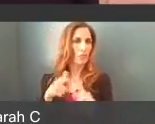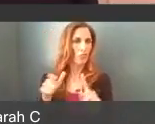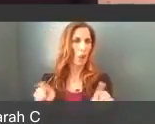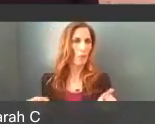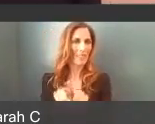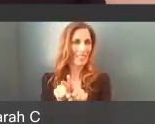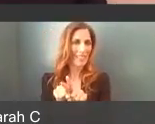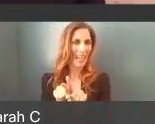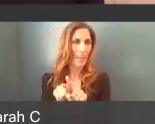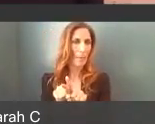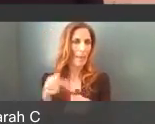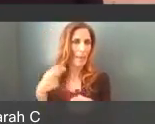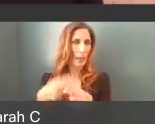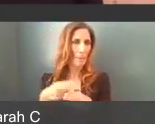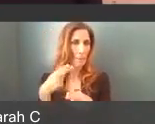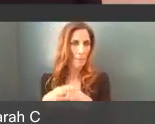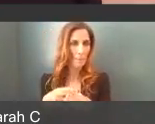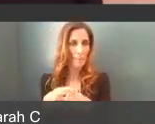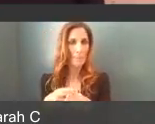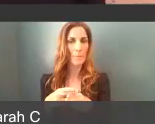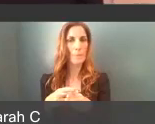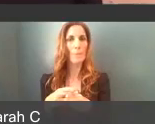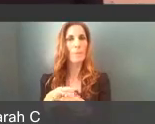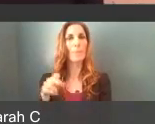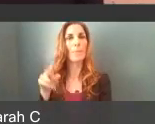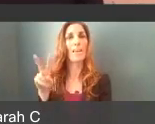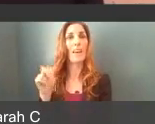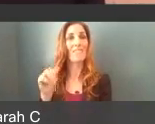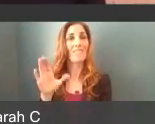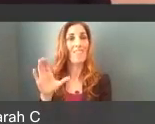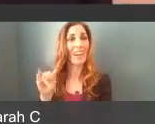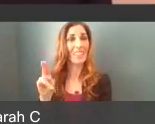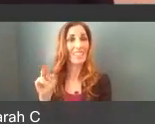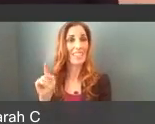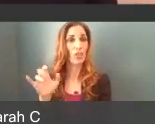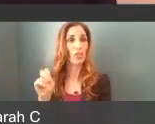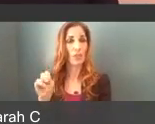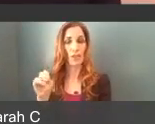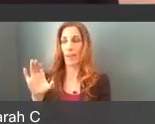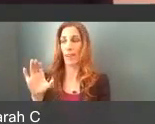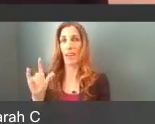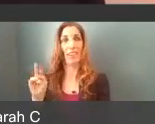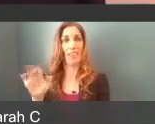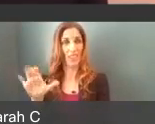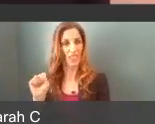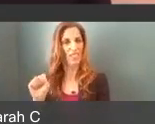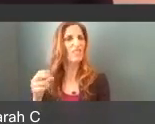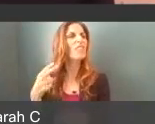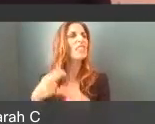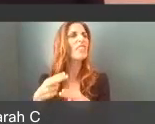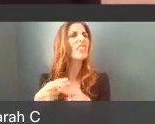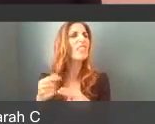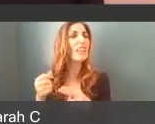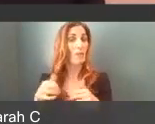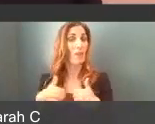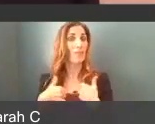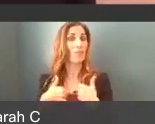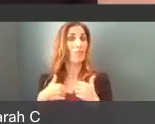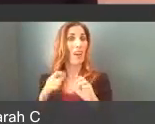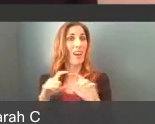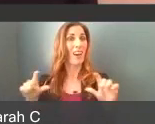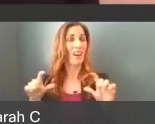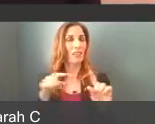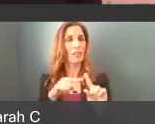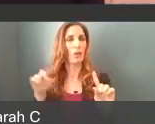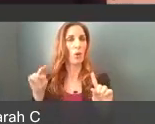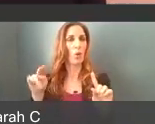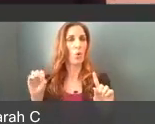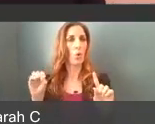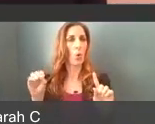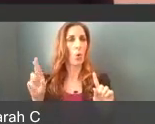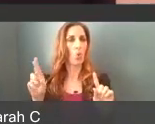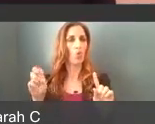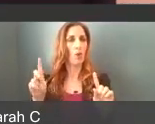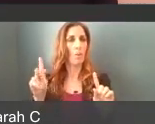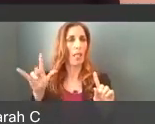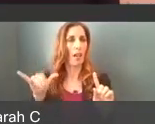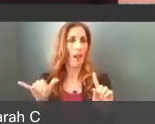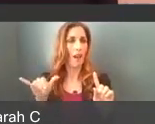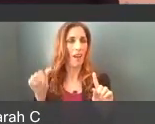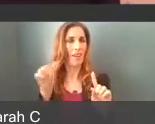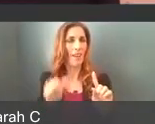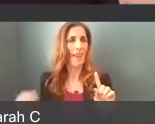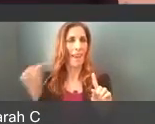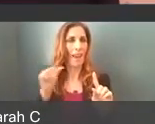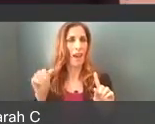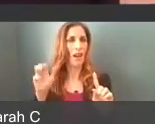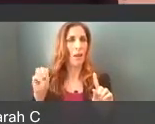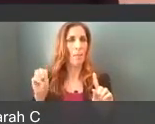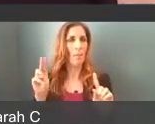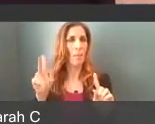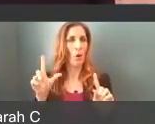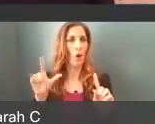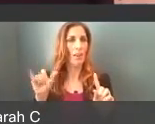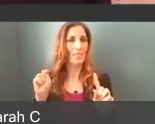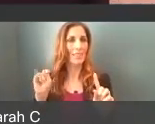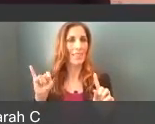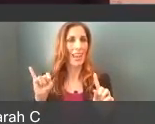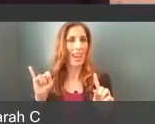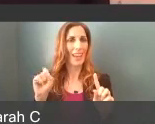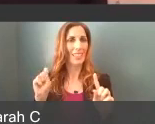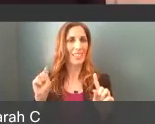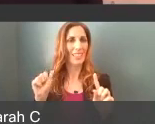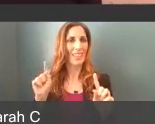name and that is "Vaccination Clinics" and the email address will be noreply@multistatep4p.com.